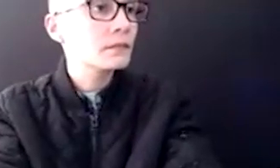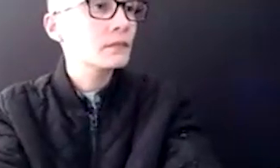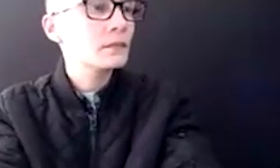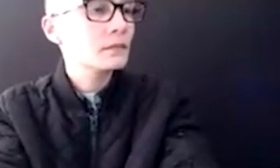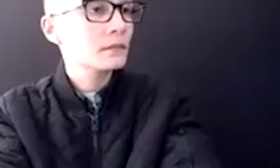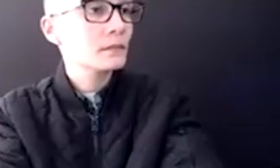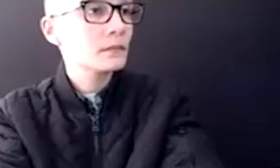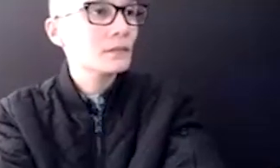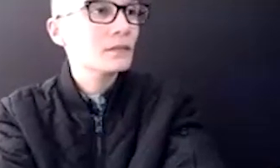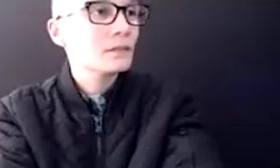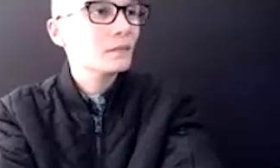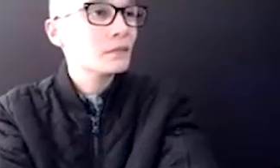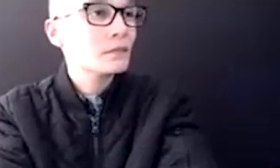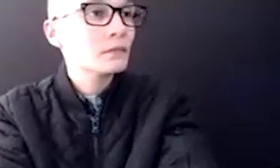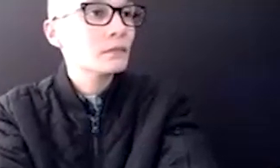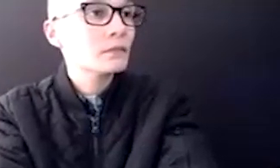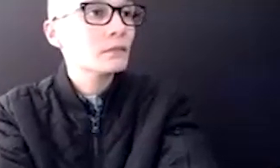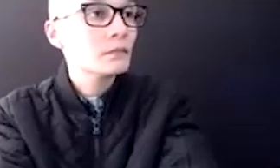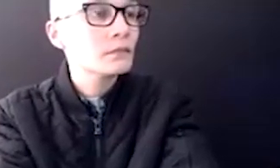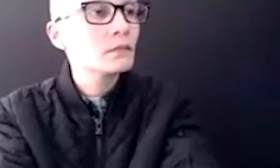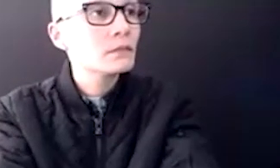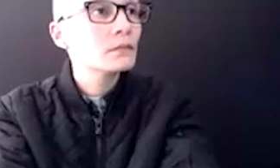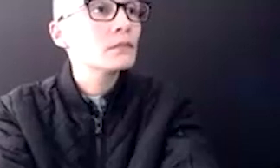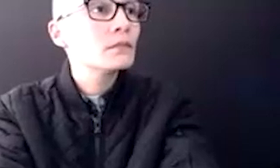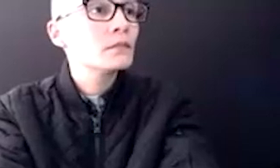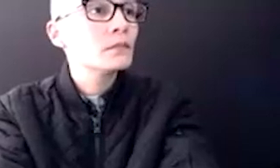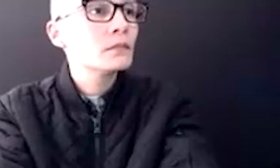Yeah. So, okay, so everyone knows and,